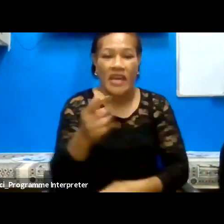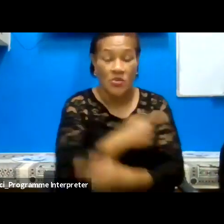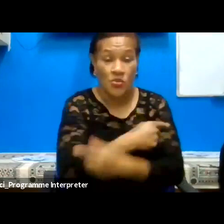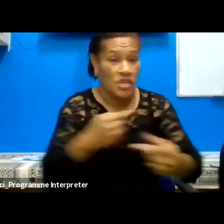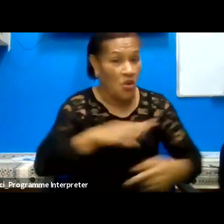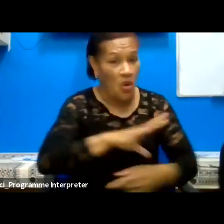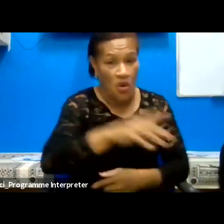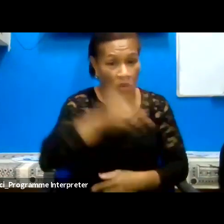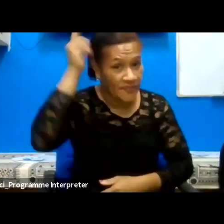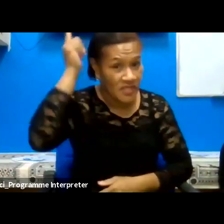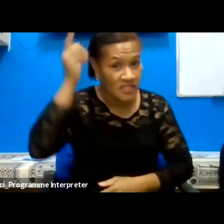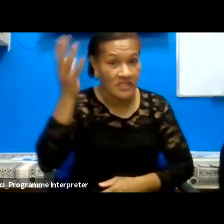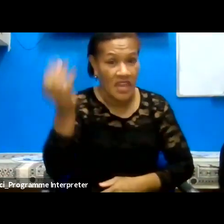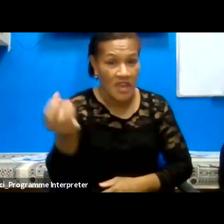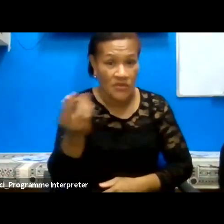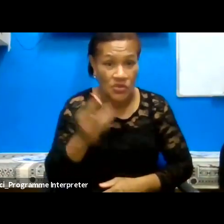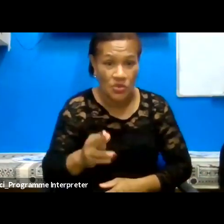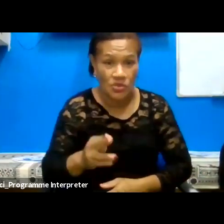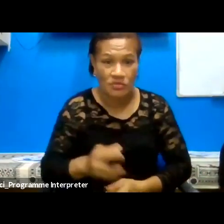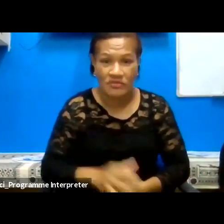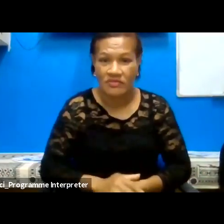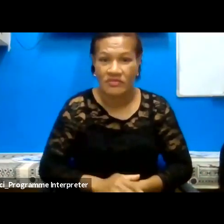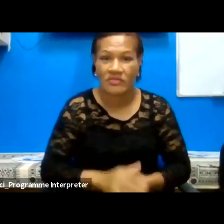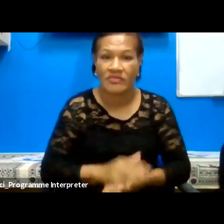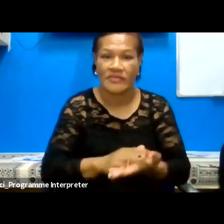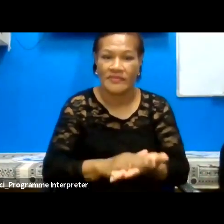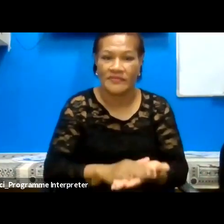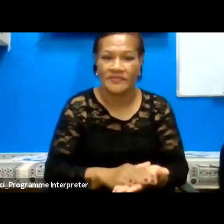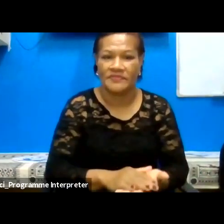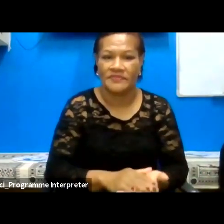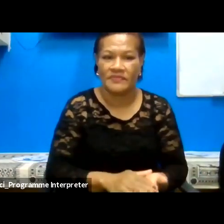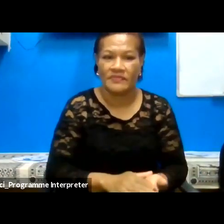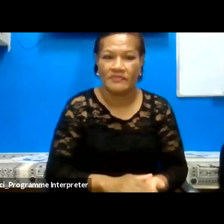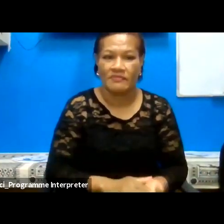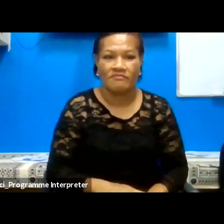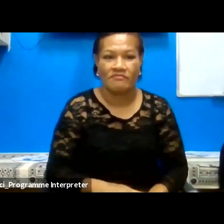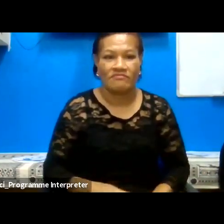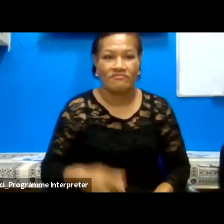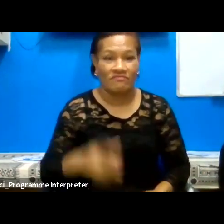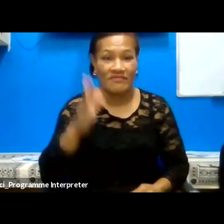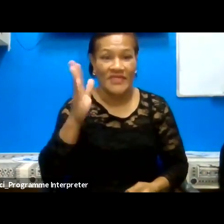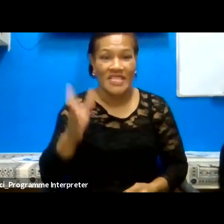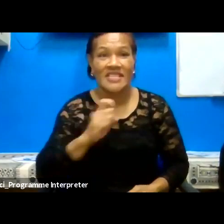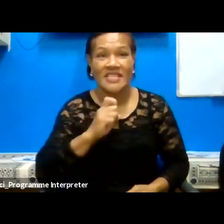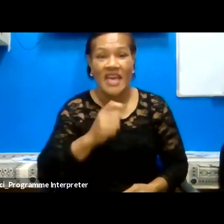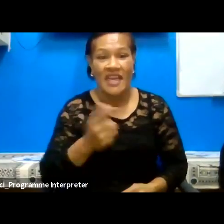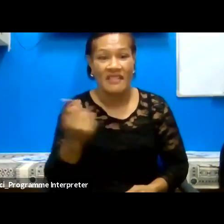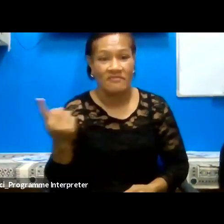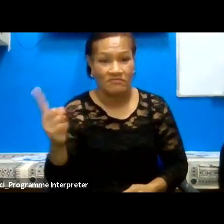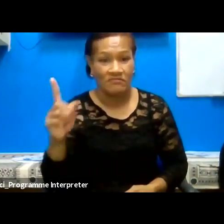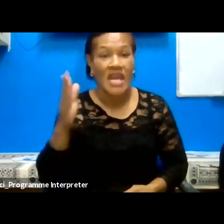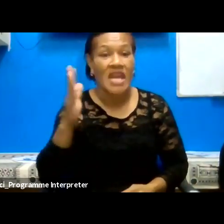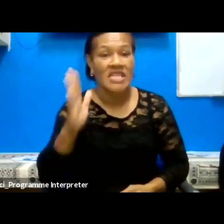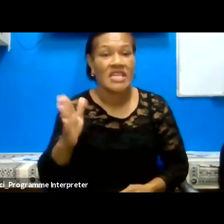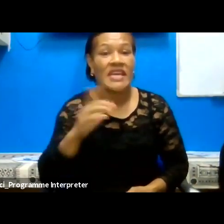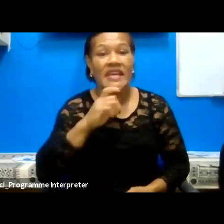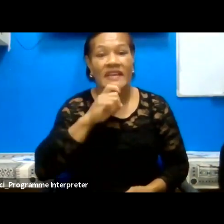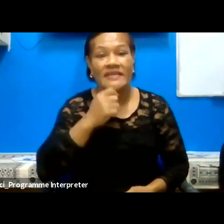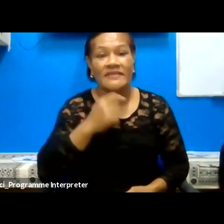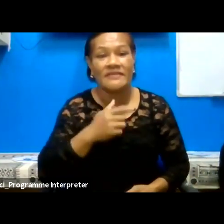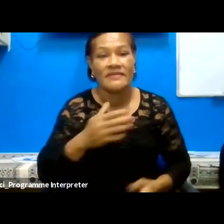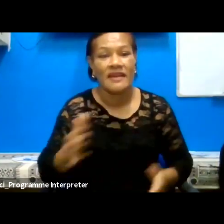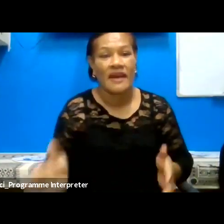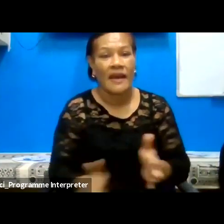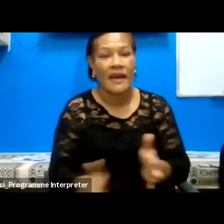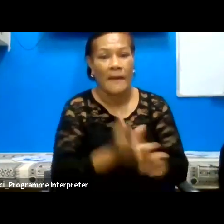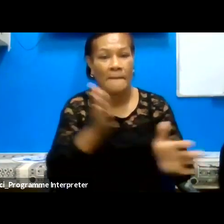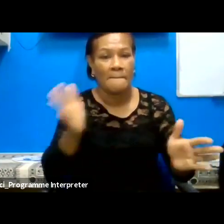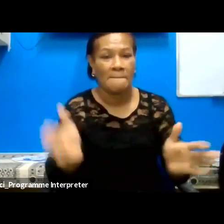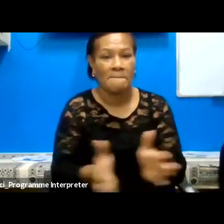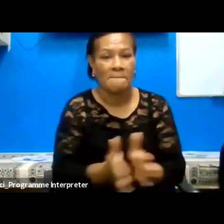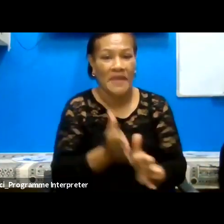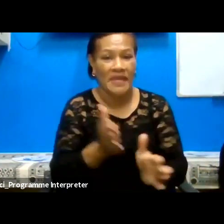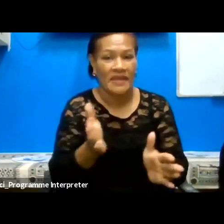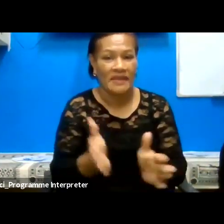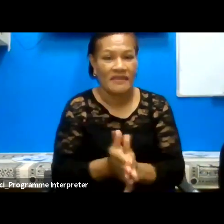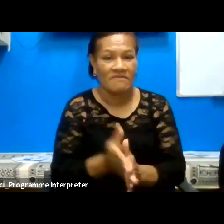I will only be singer. Short